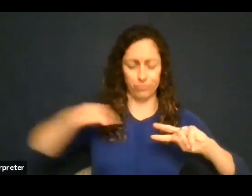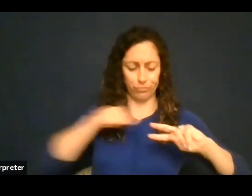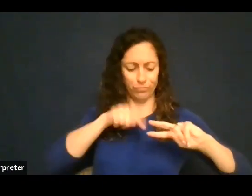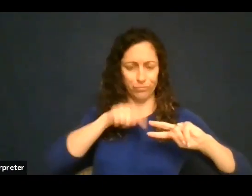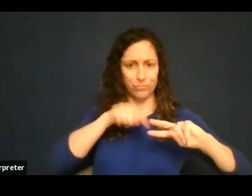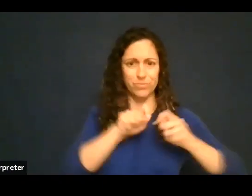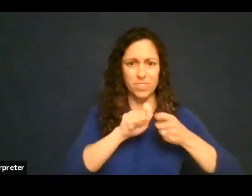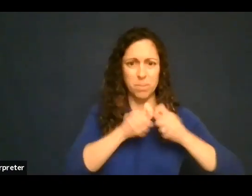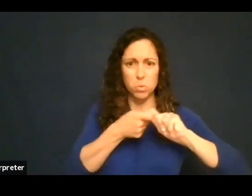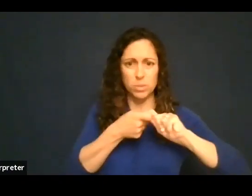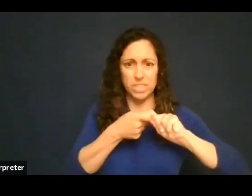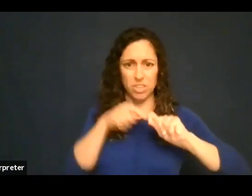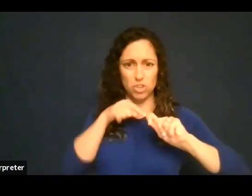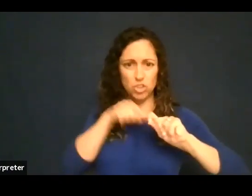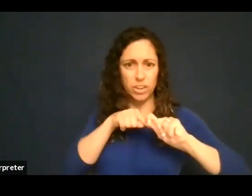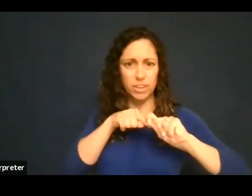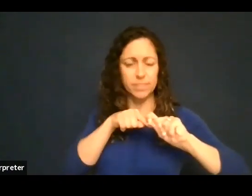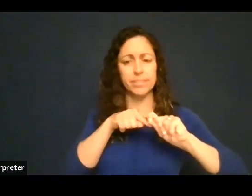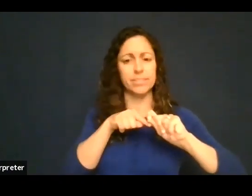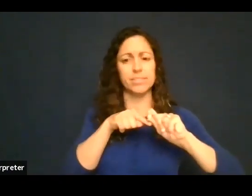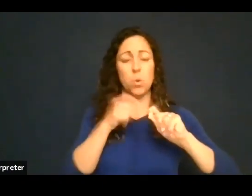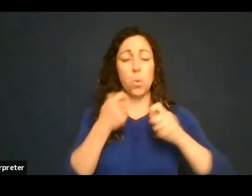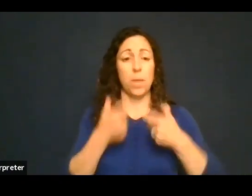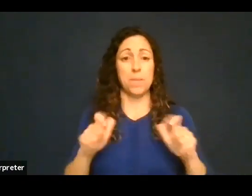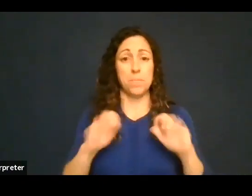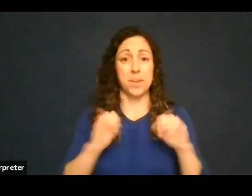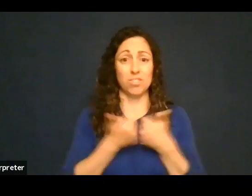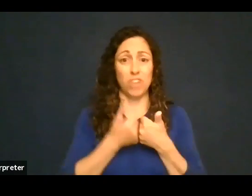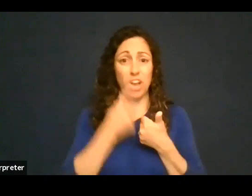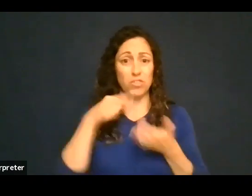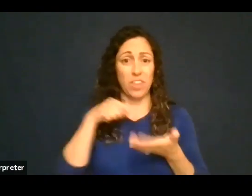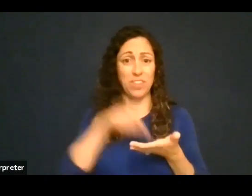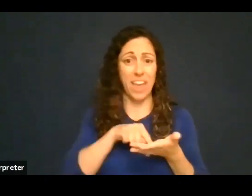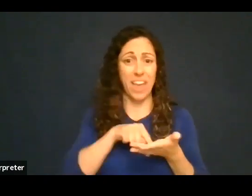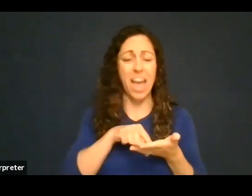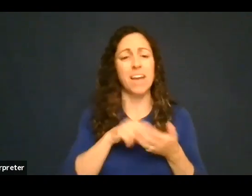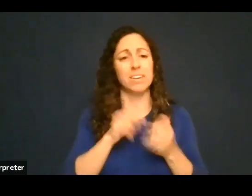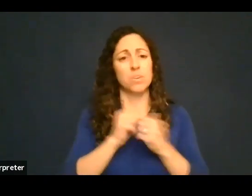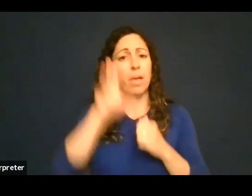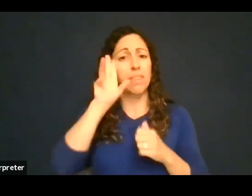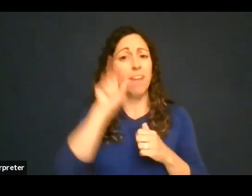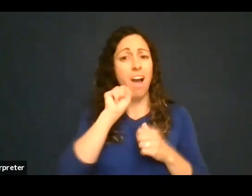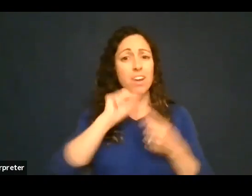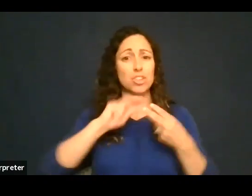So the big challenge with many of the Usher genes is that they have very large coding sequences.